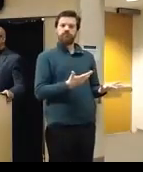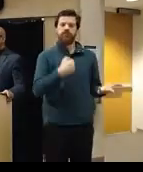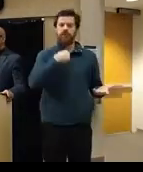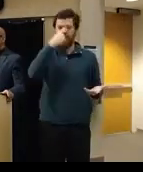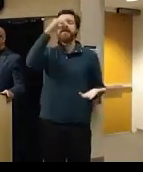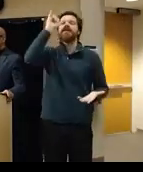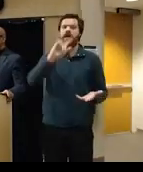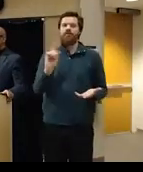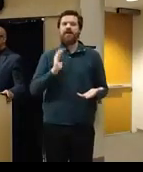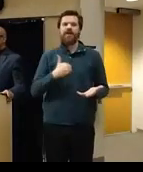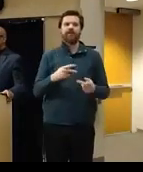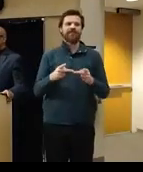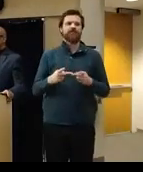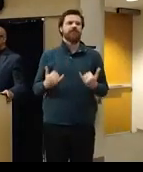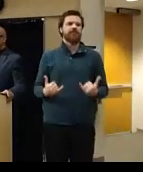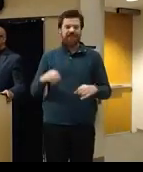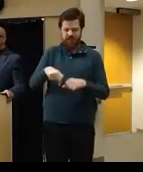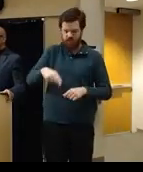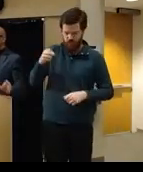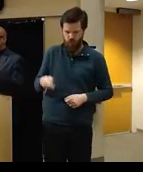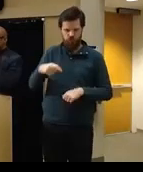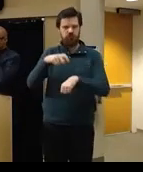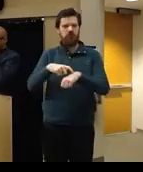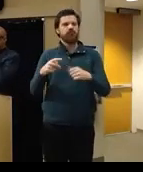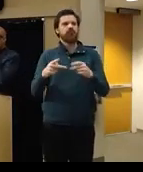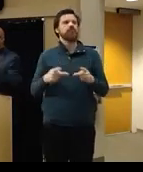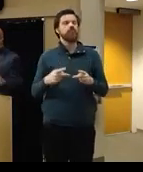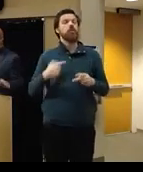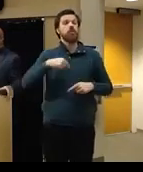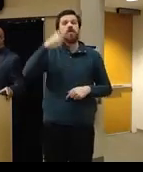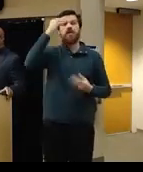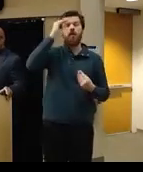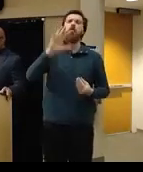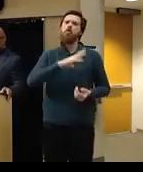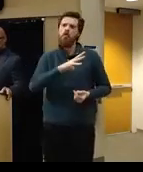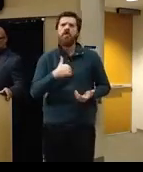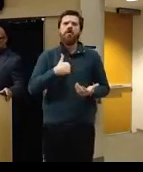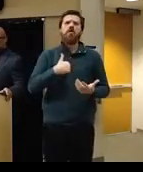that's where we are in this historical time frame we keep thinking about and talking about how we